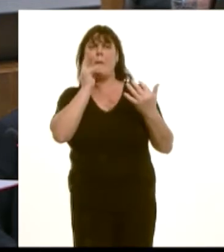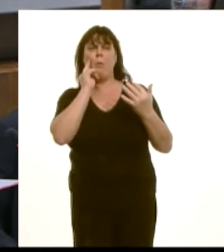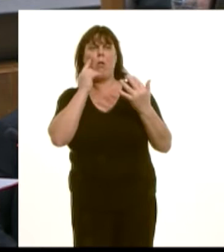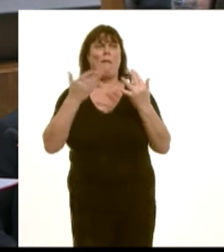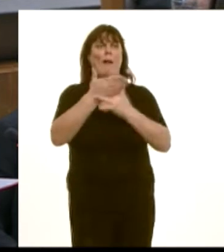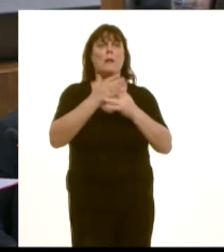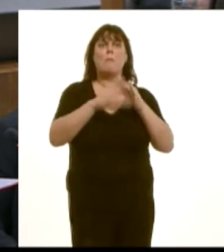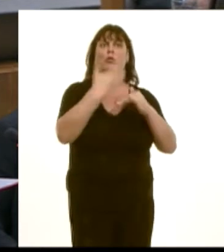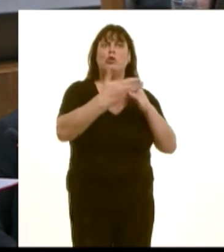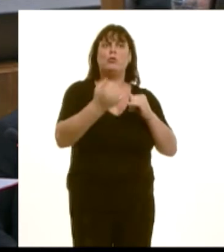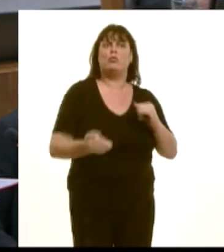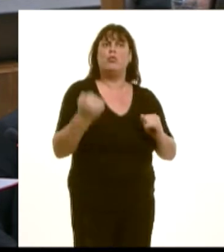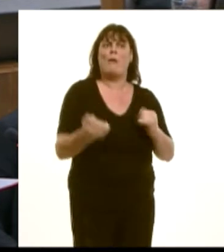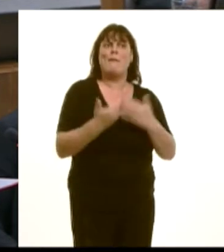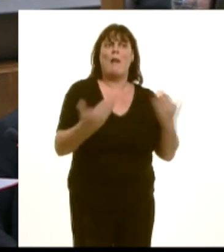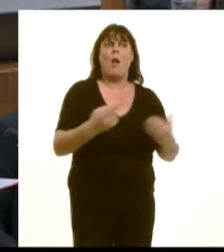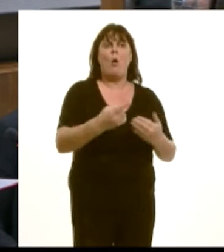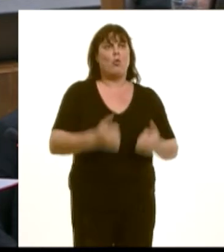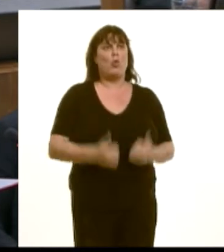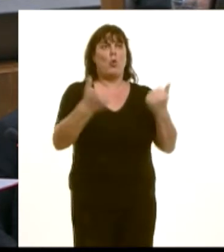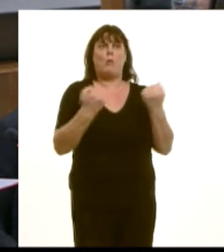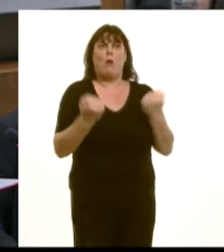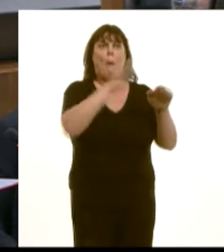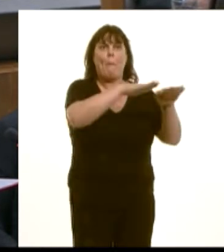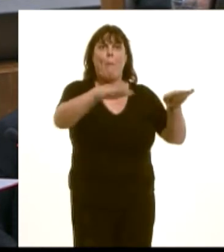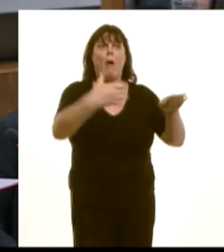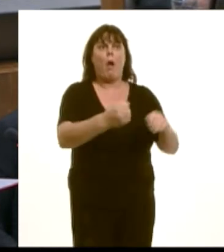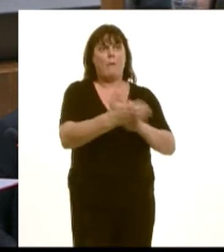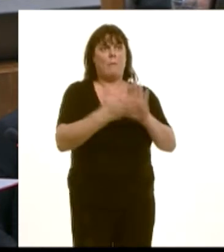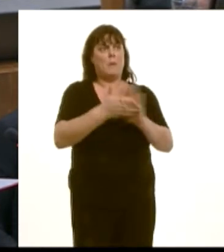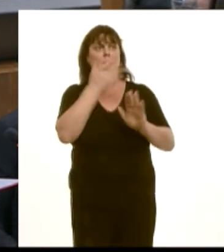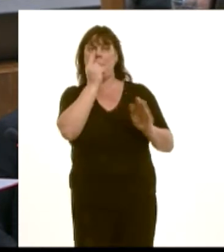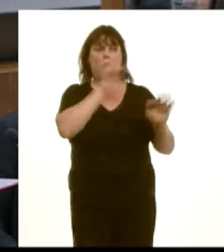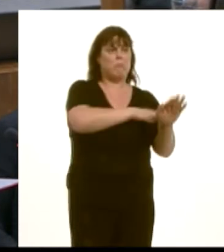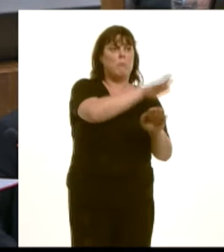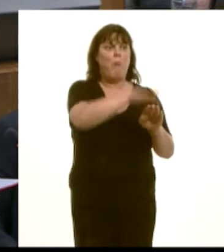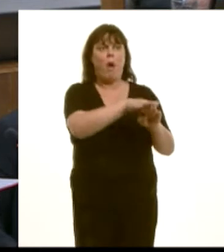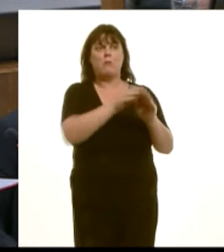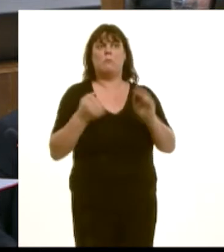and it has a substantial car park as well, to enable people to park there. So, what certainly